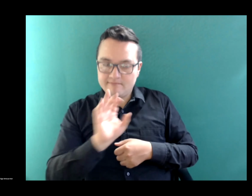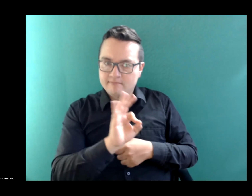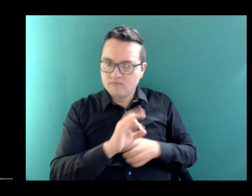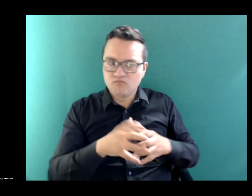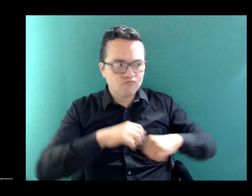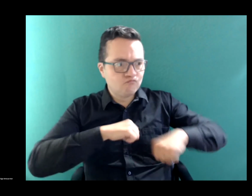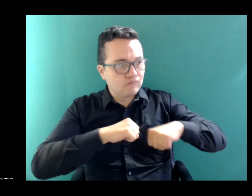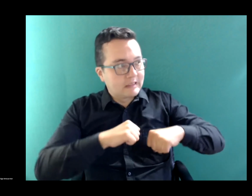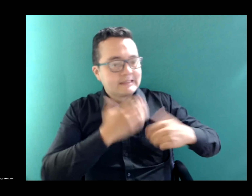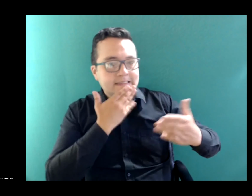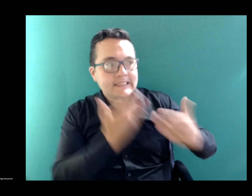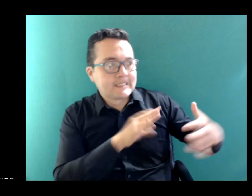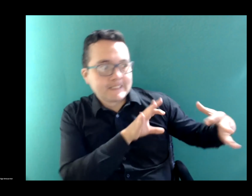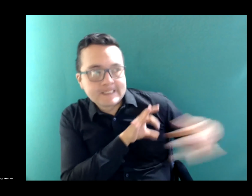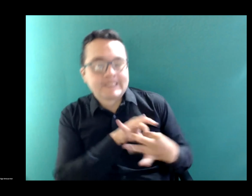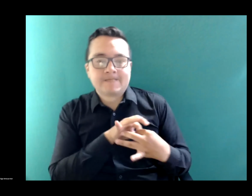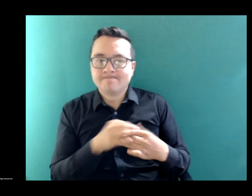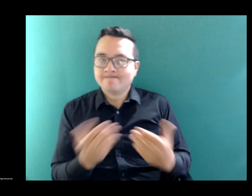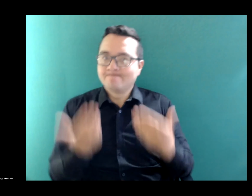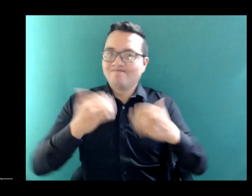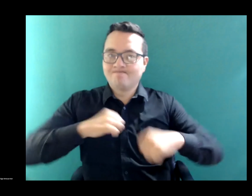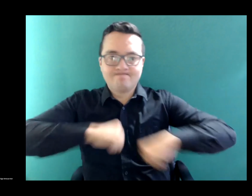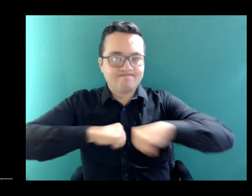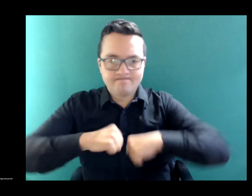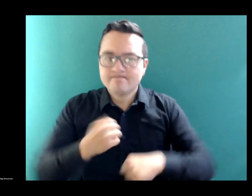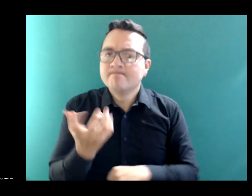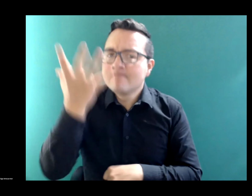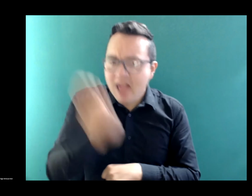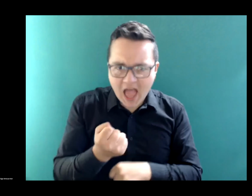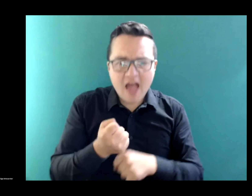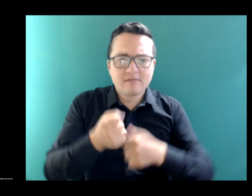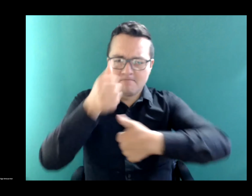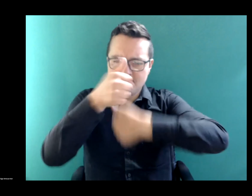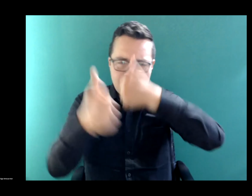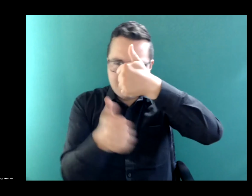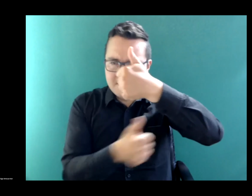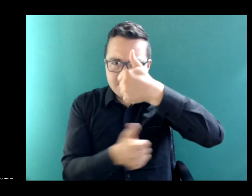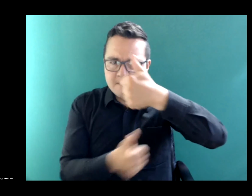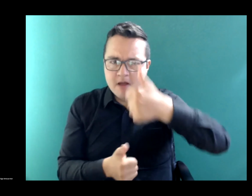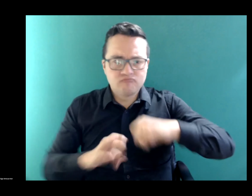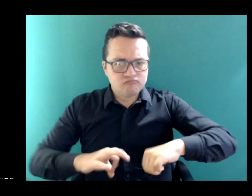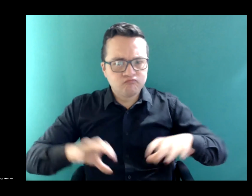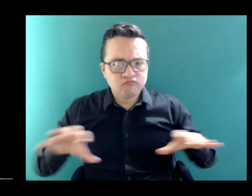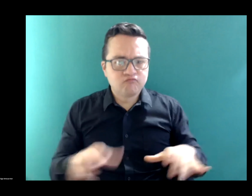Those of the kind of answers I may not have now. And I'm happy that G3ict may just have these answers.